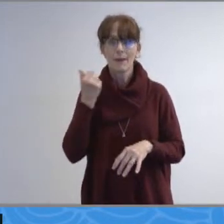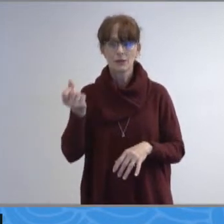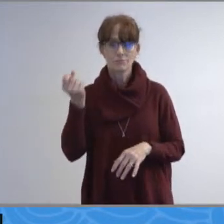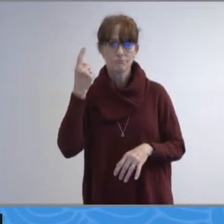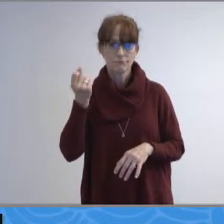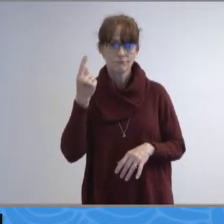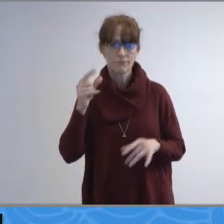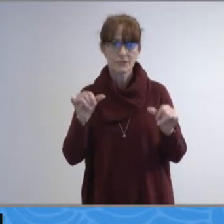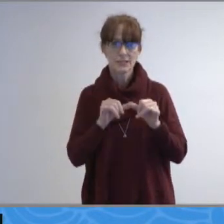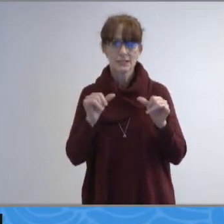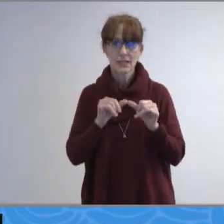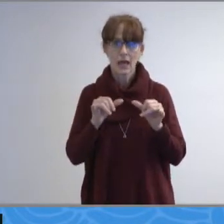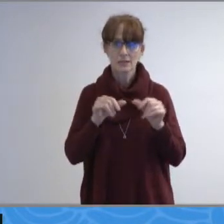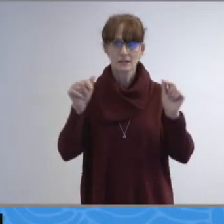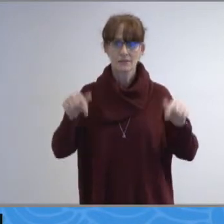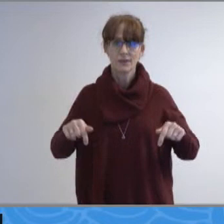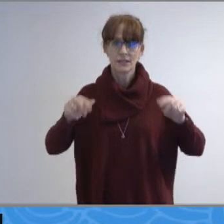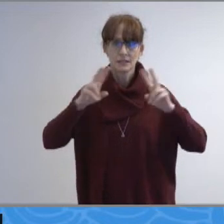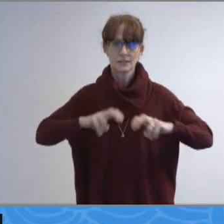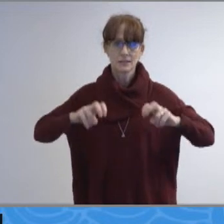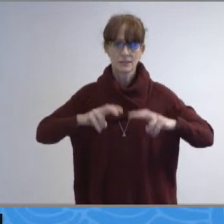of the size of this platform.